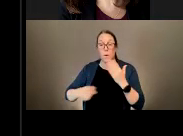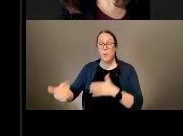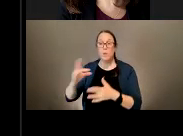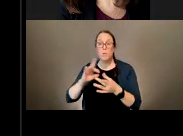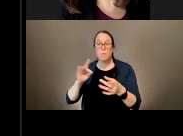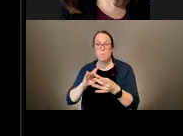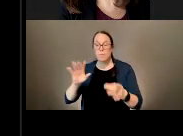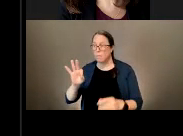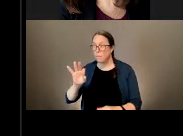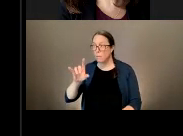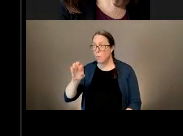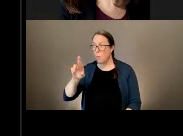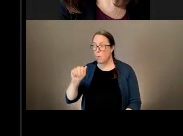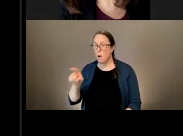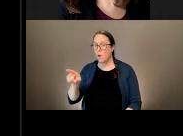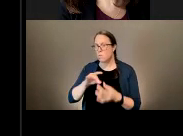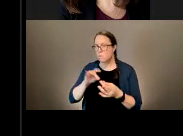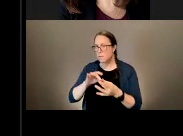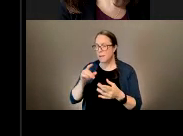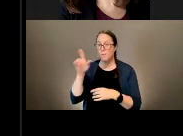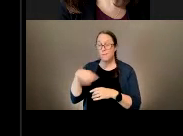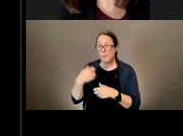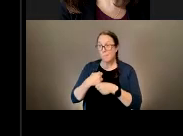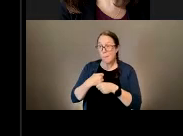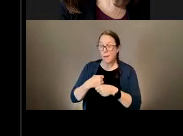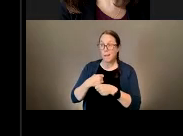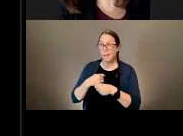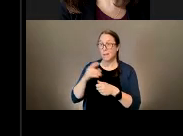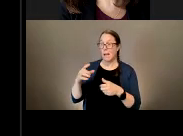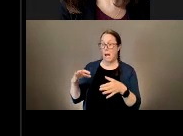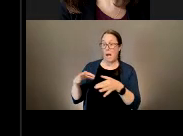about just simply making it an accessible hyperlink instead.